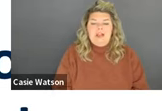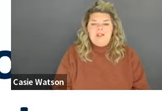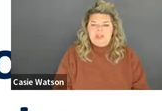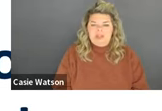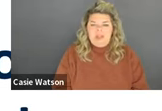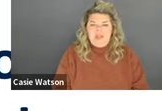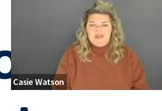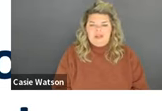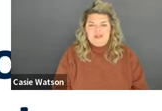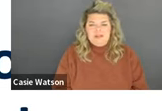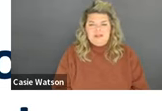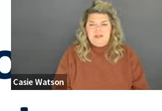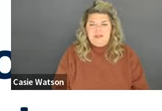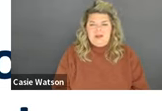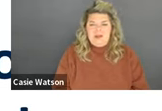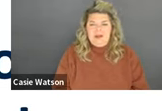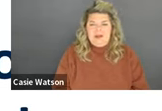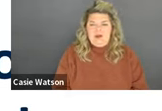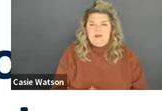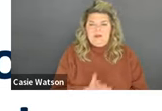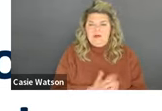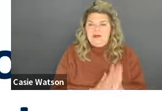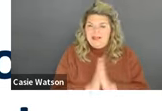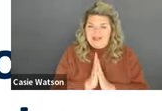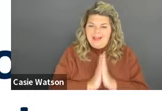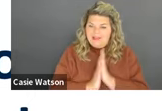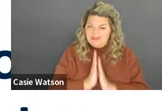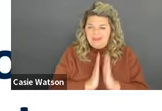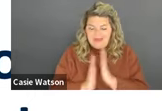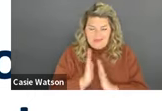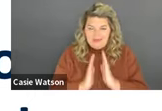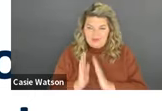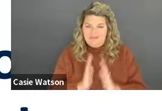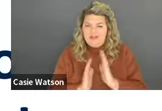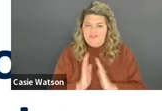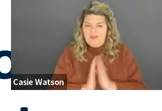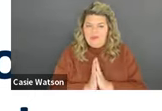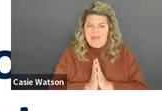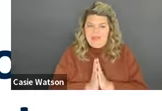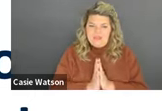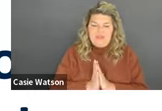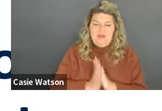I've kind of touched on this a little bit about, again, English might not be the most effective communication